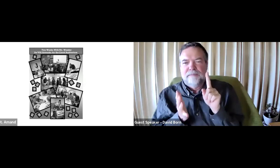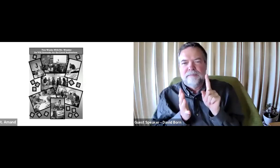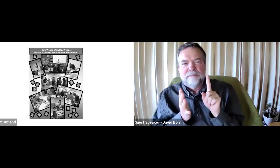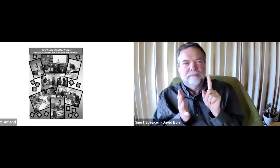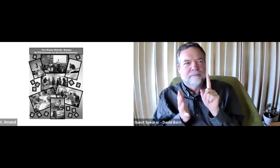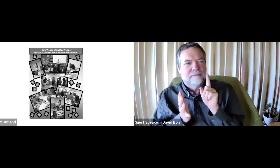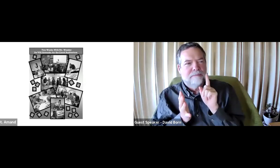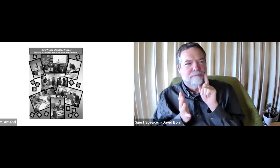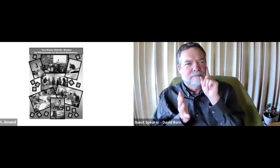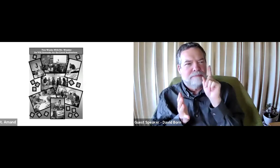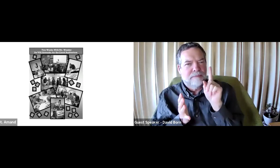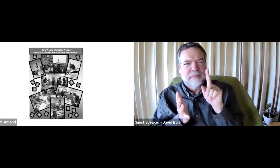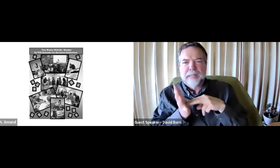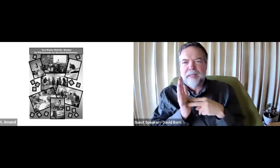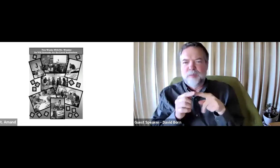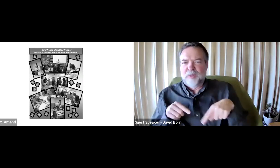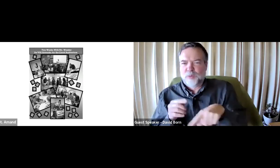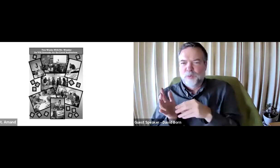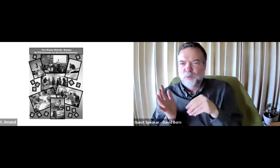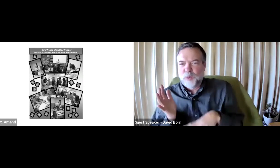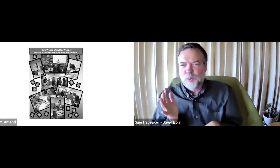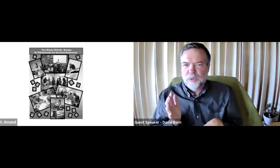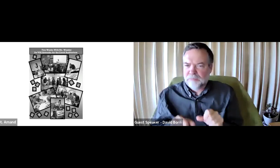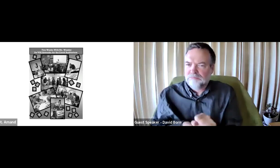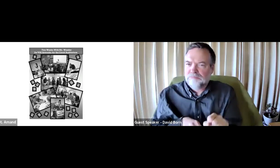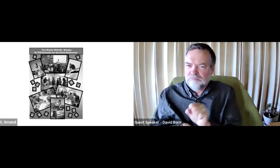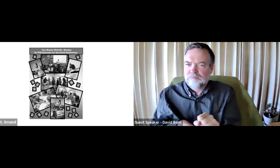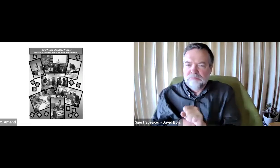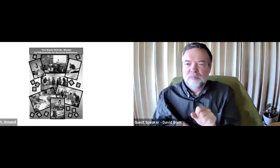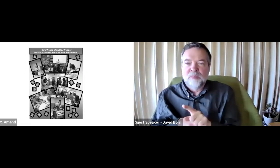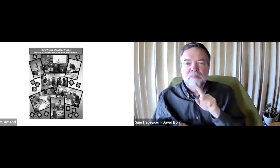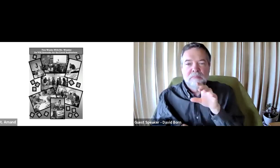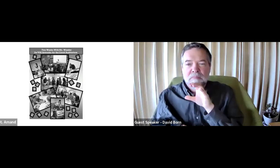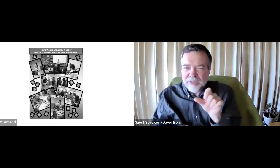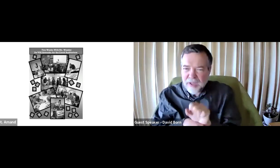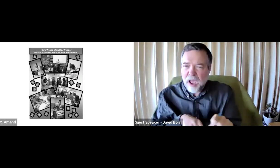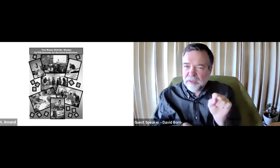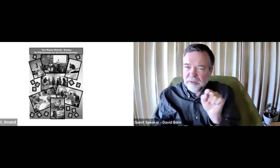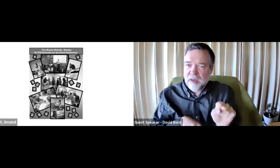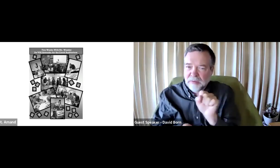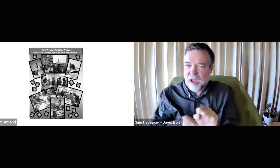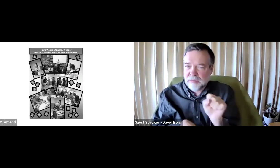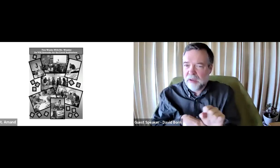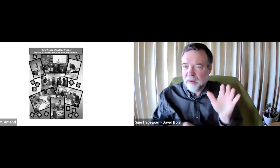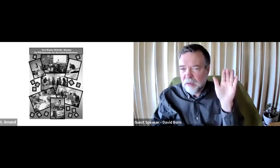you know, being proud of what it meant to be a Deaf person and having the students understand that,